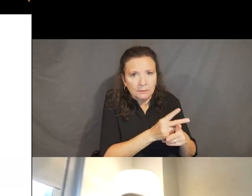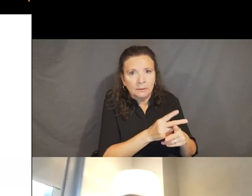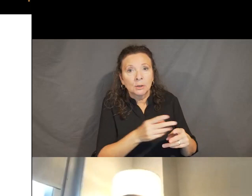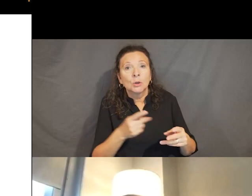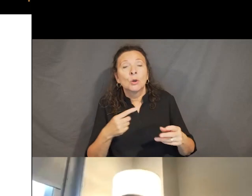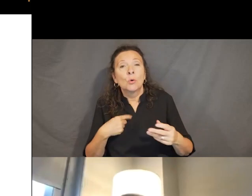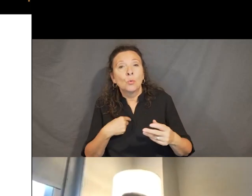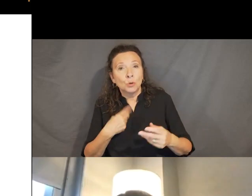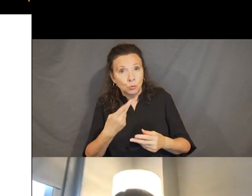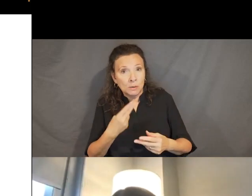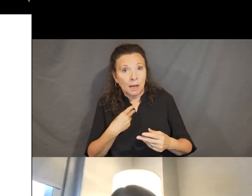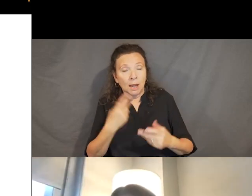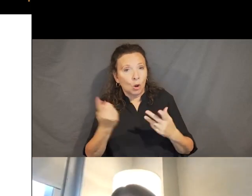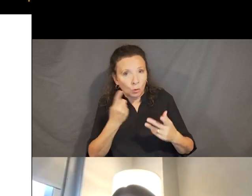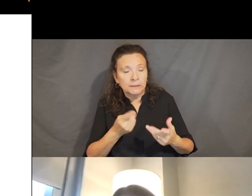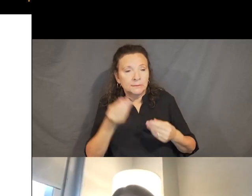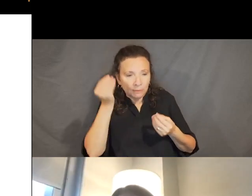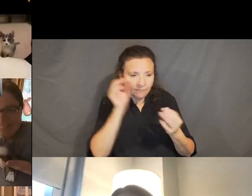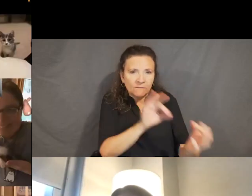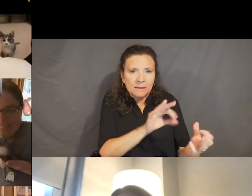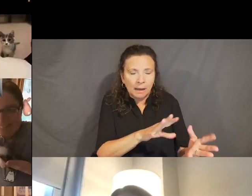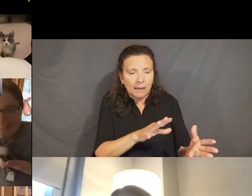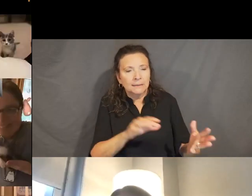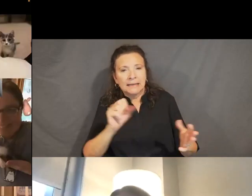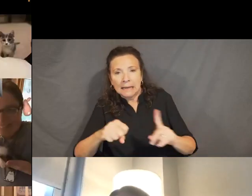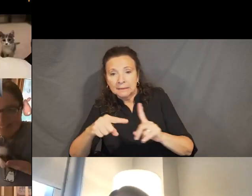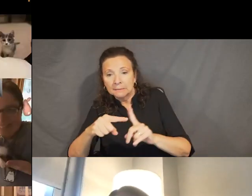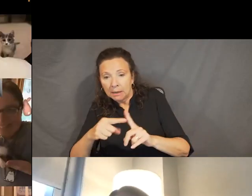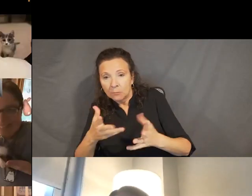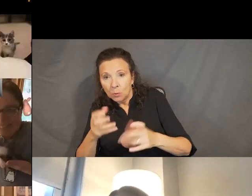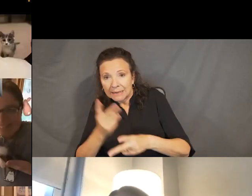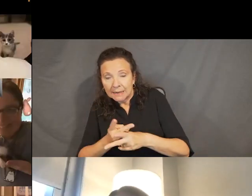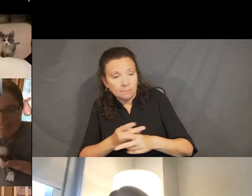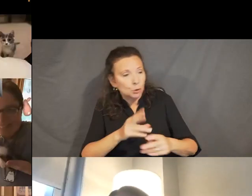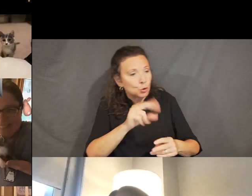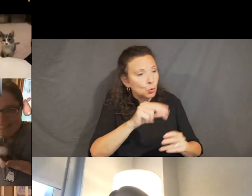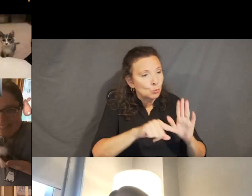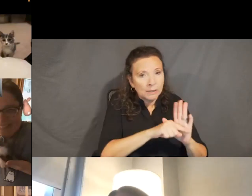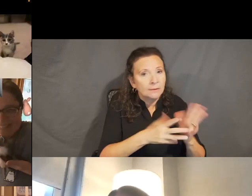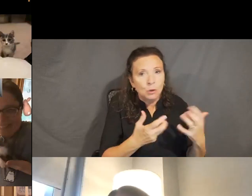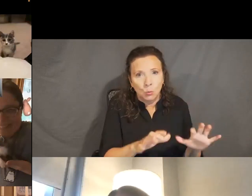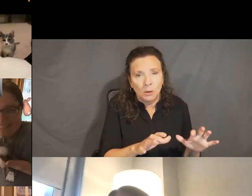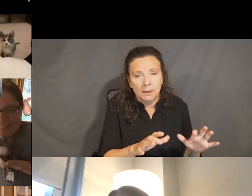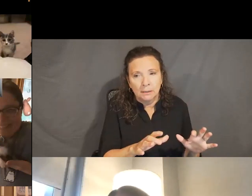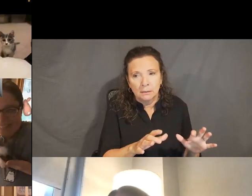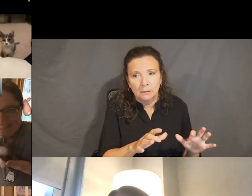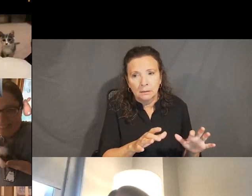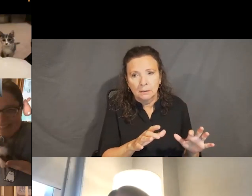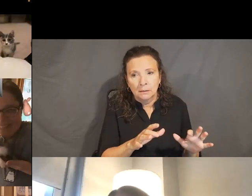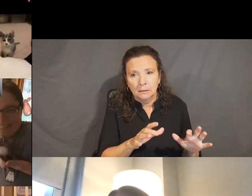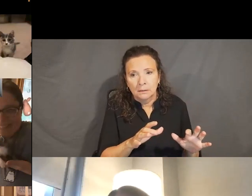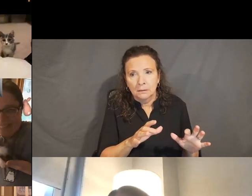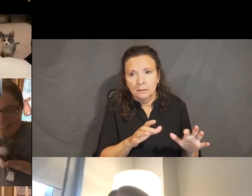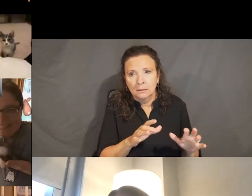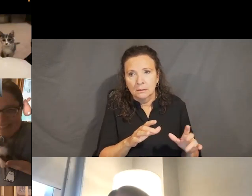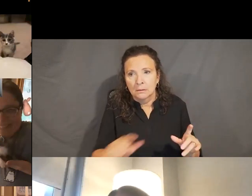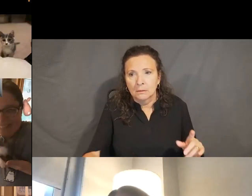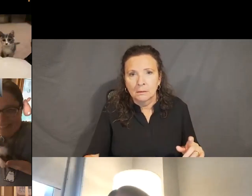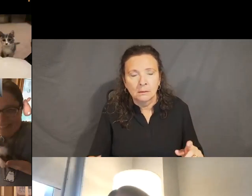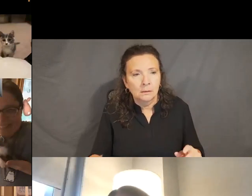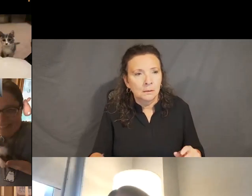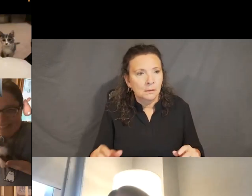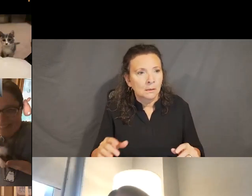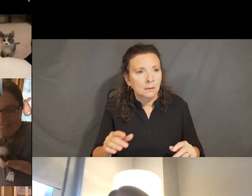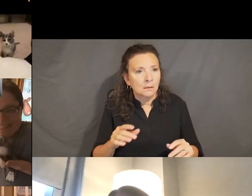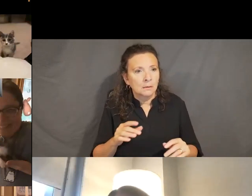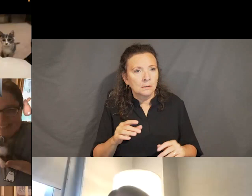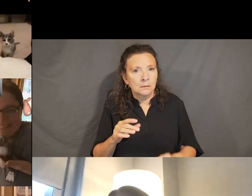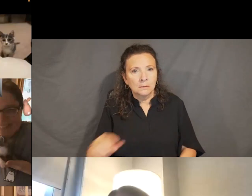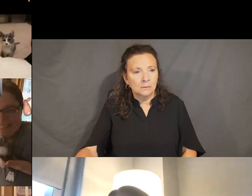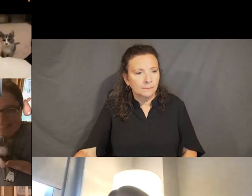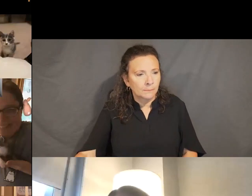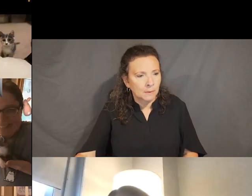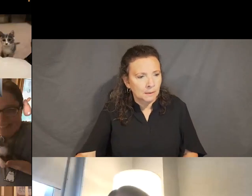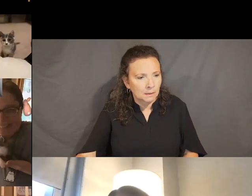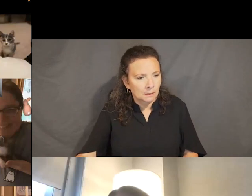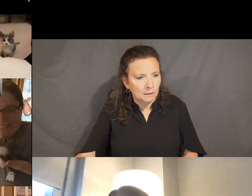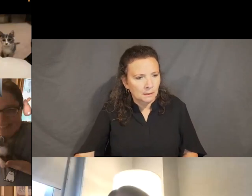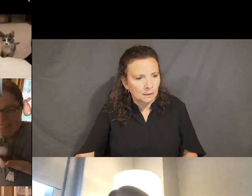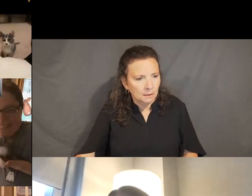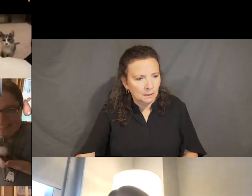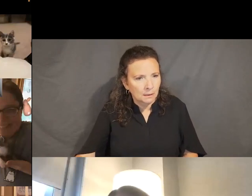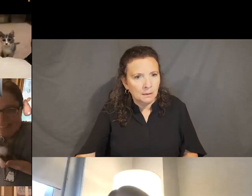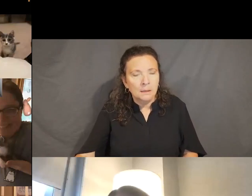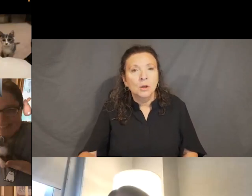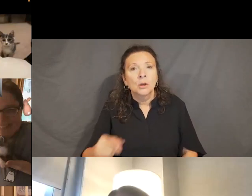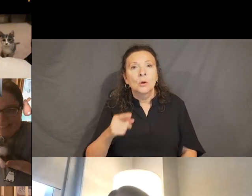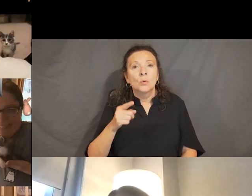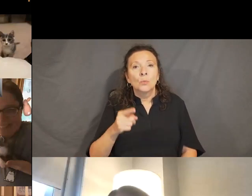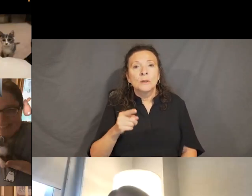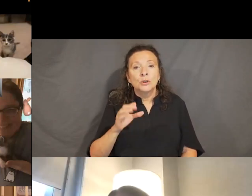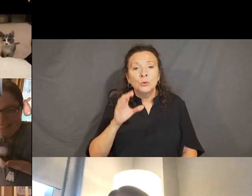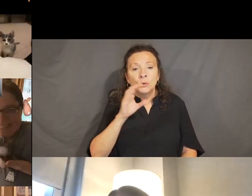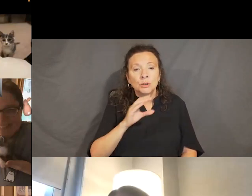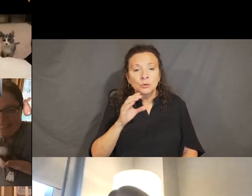this didn't. And how many -- when you are searching your own photos. I remember,